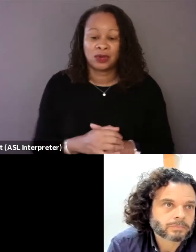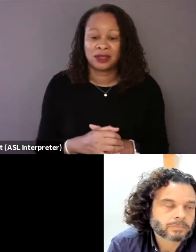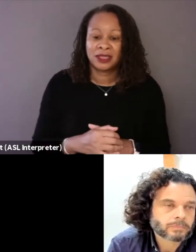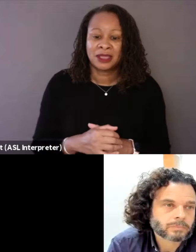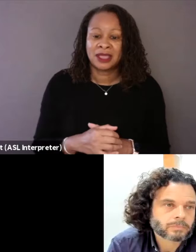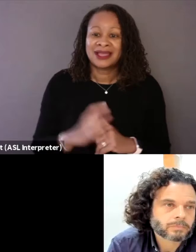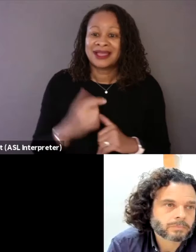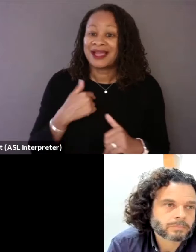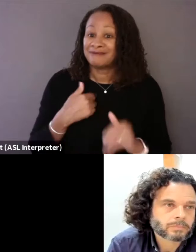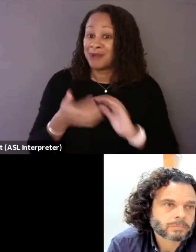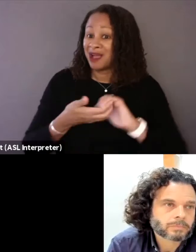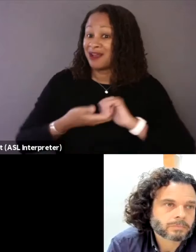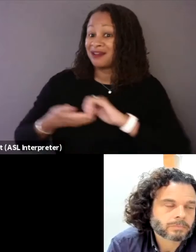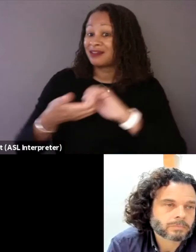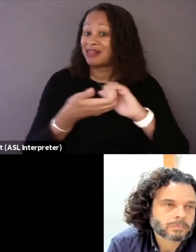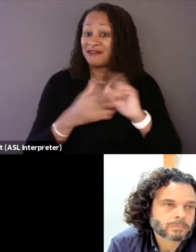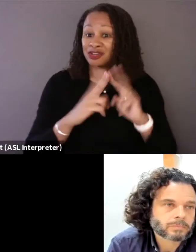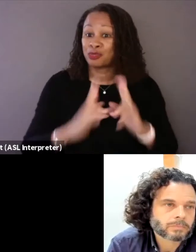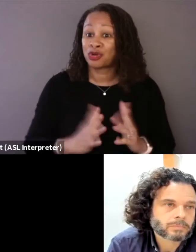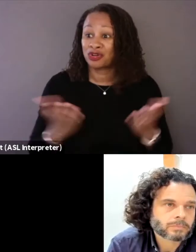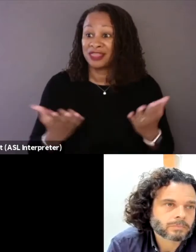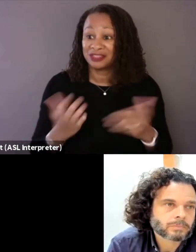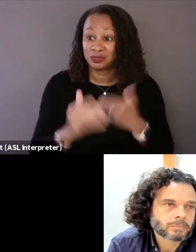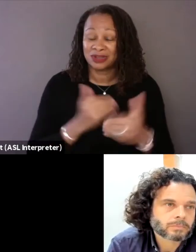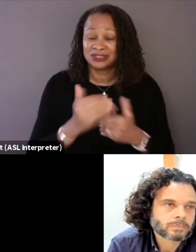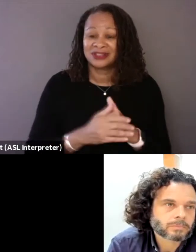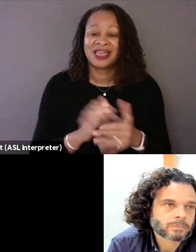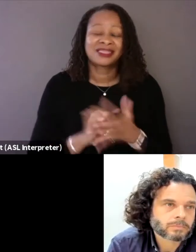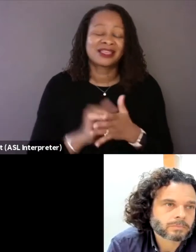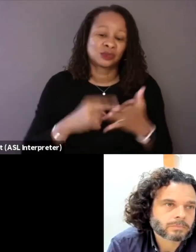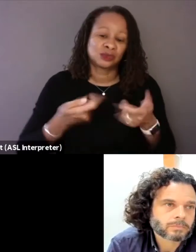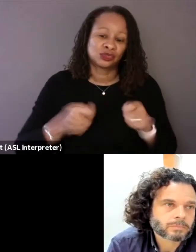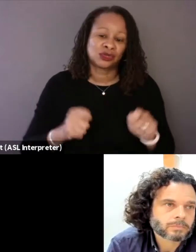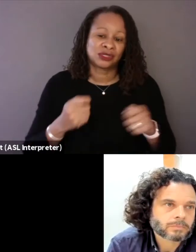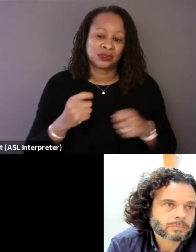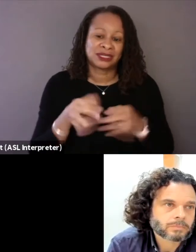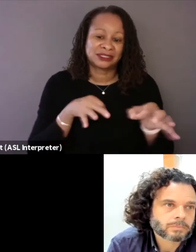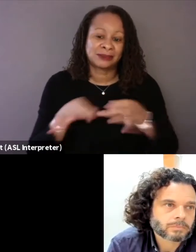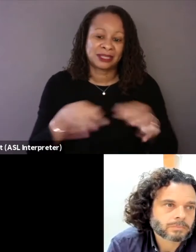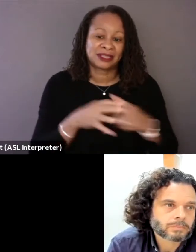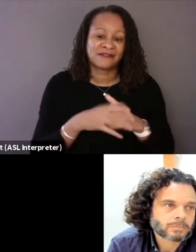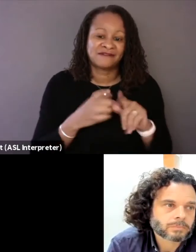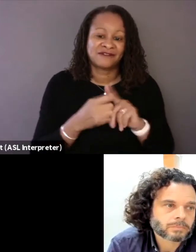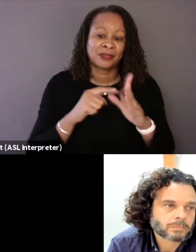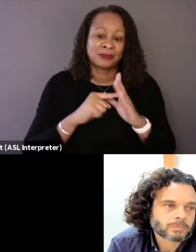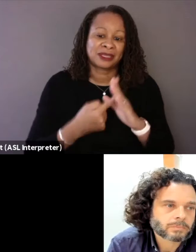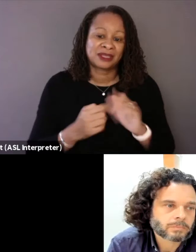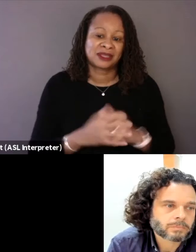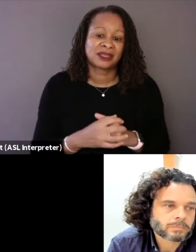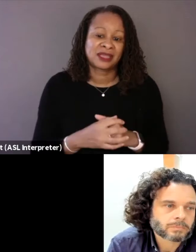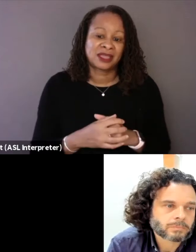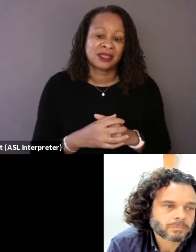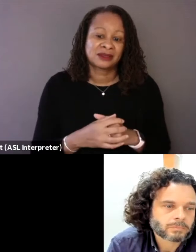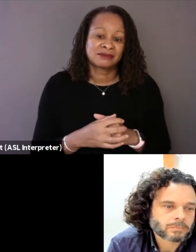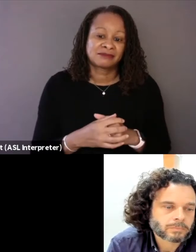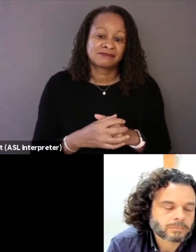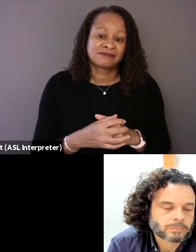partner in this, in that way? And that's what we try to explain in, in the beginning, and then I think it's just spent time with them, right,